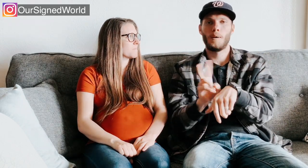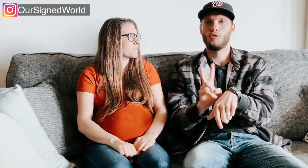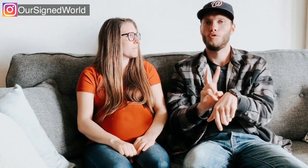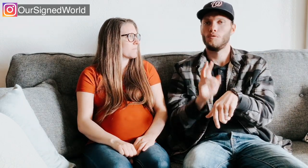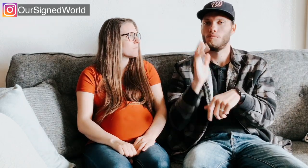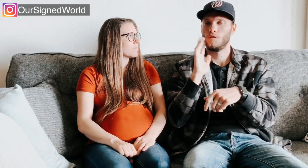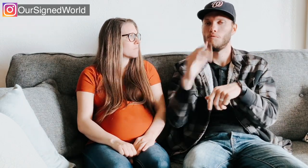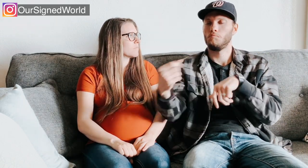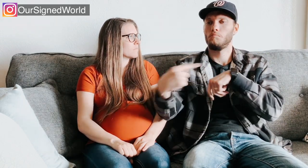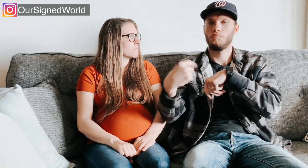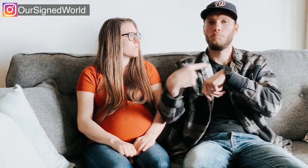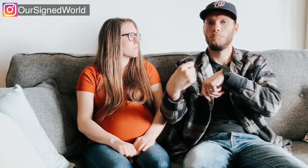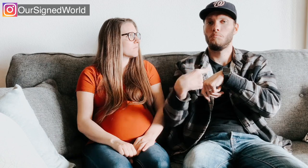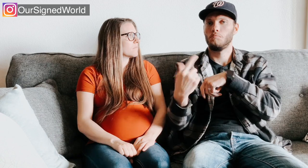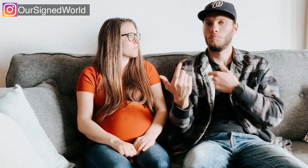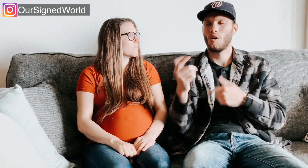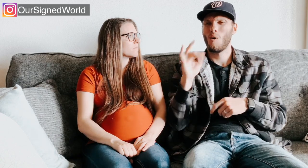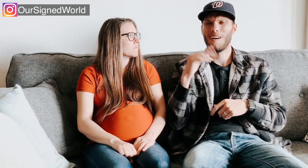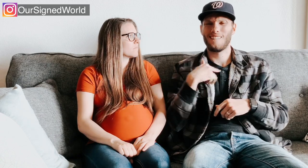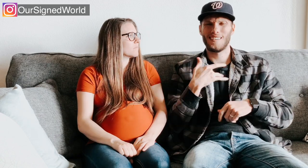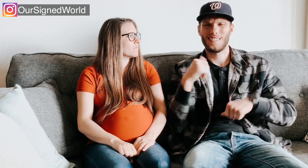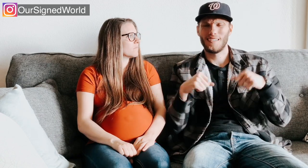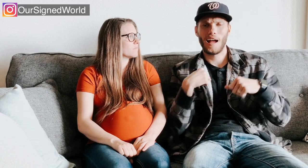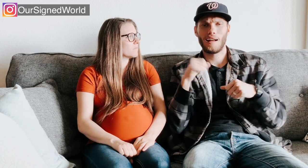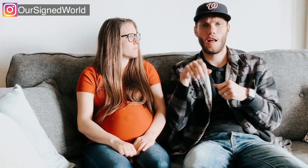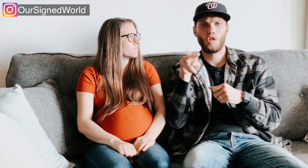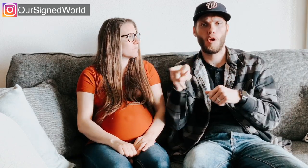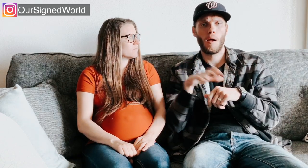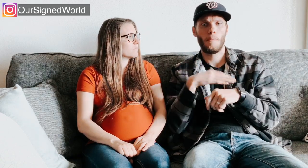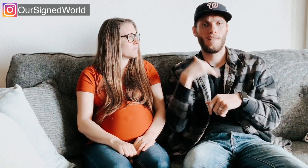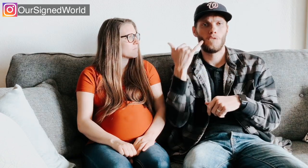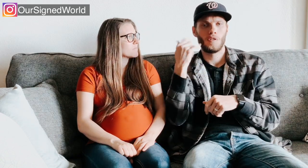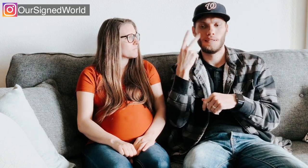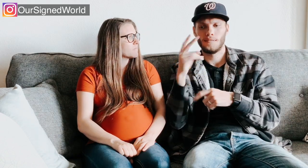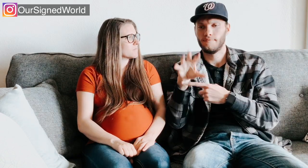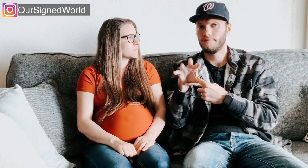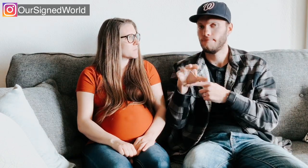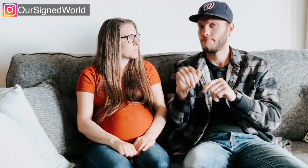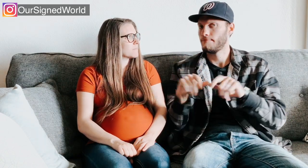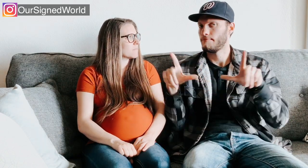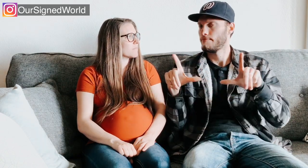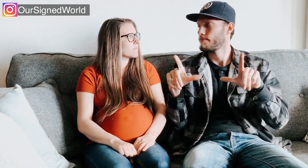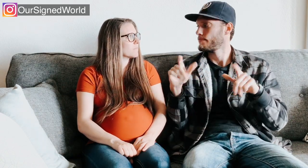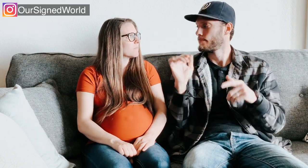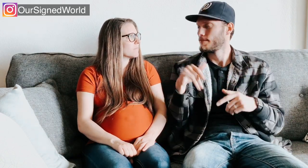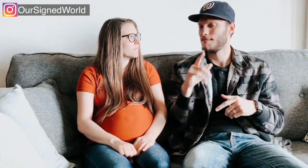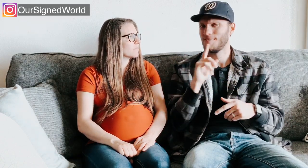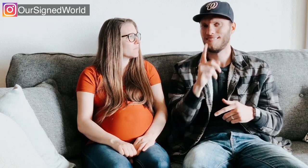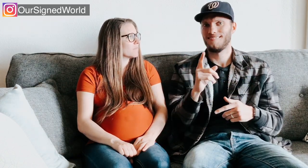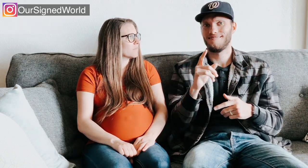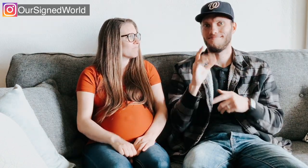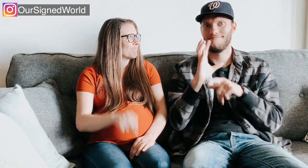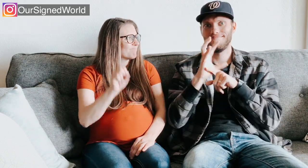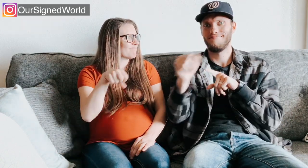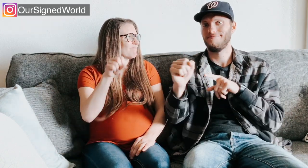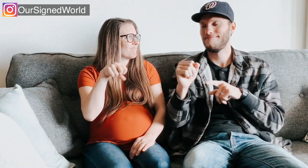I know my apple watch will vibrate and alert me, or I can always look at my phone. It's honestly amazing.